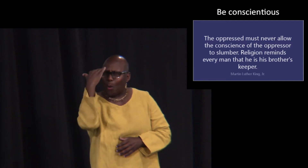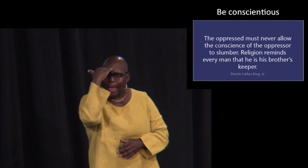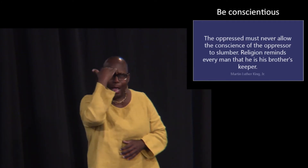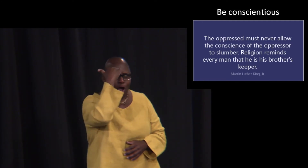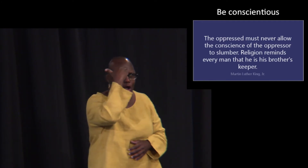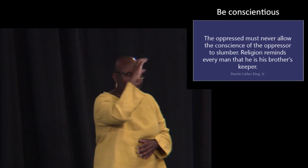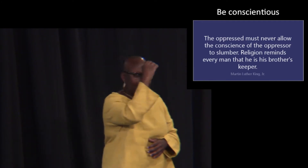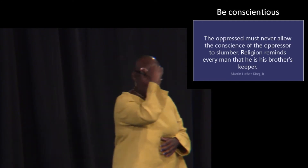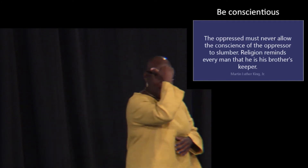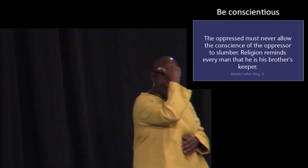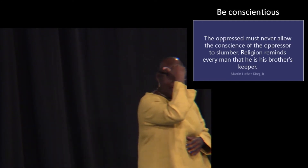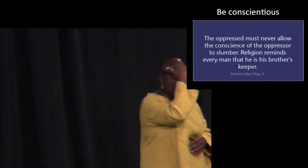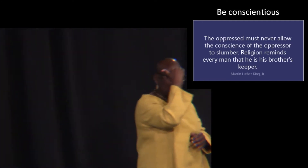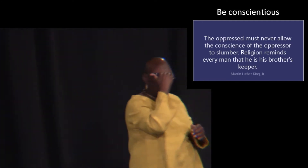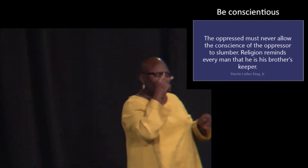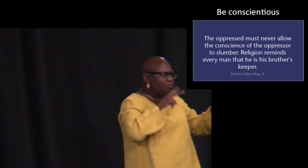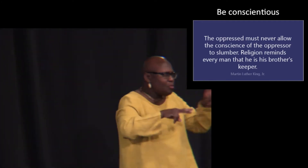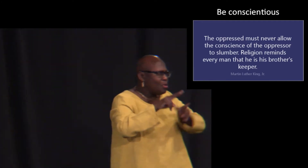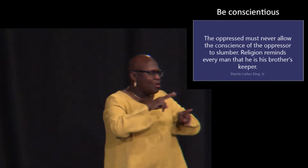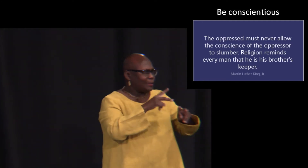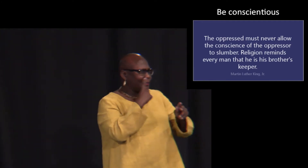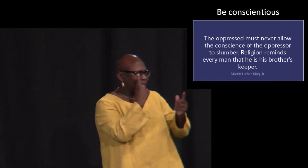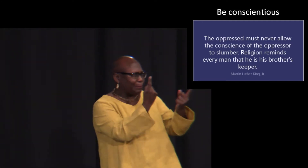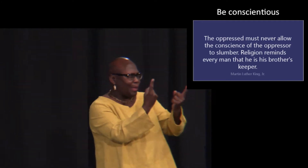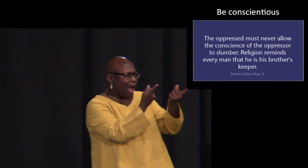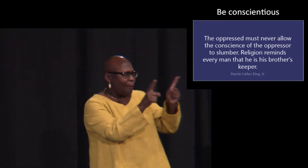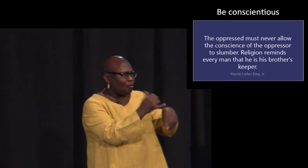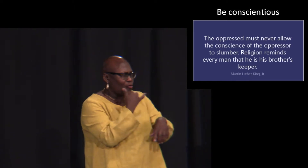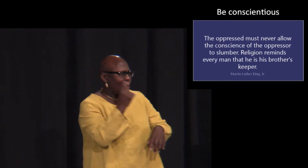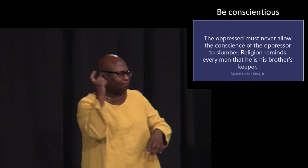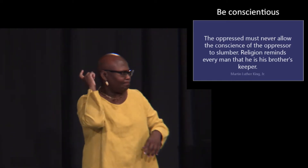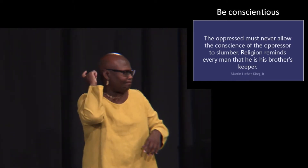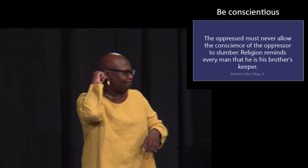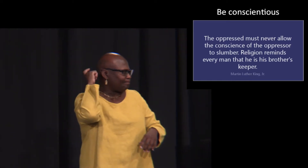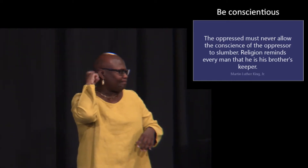choices and decisions that are being made.